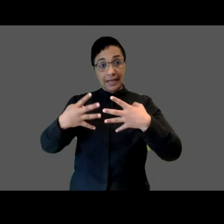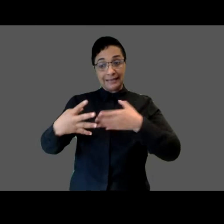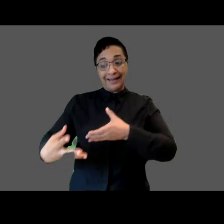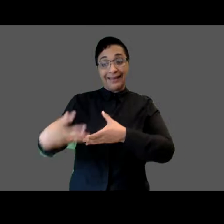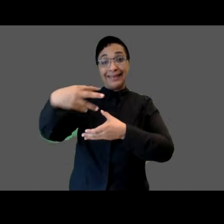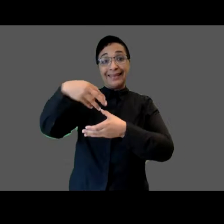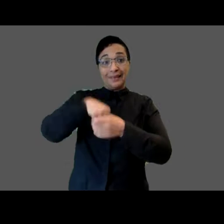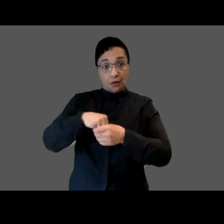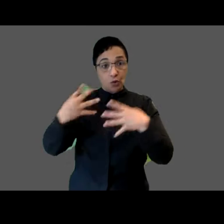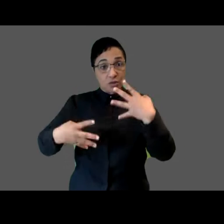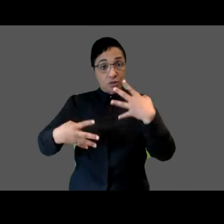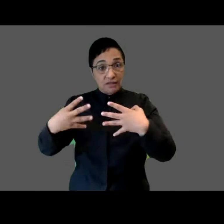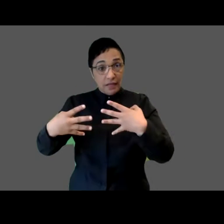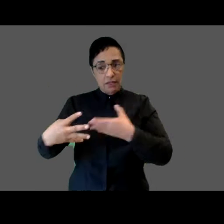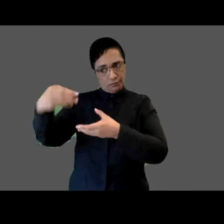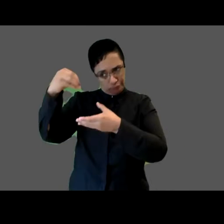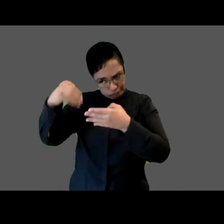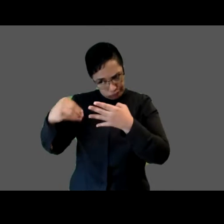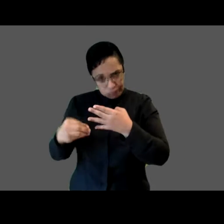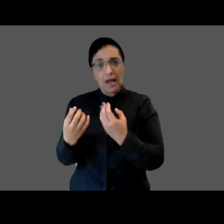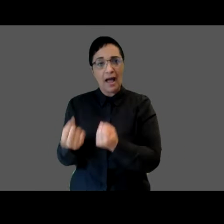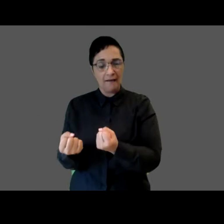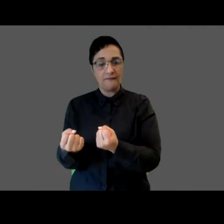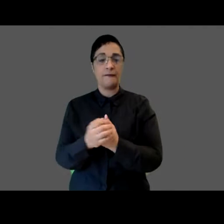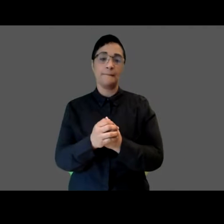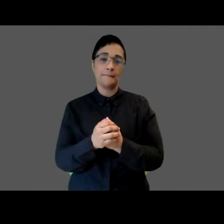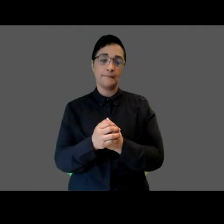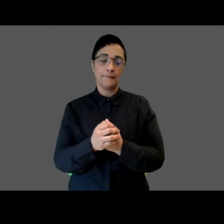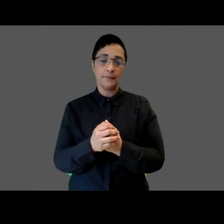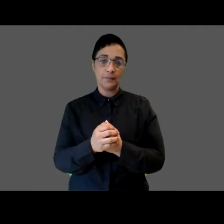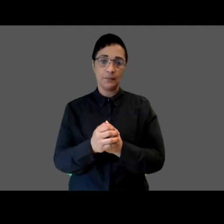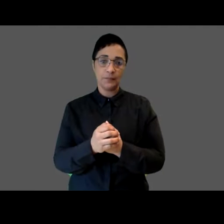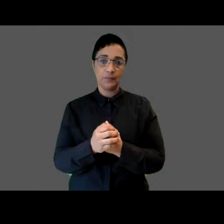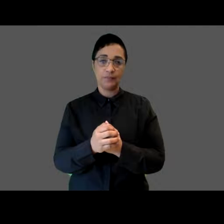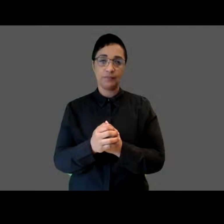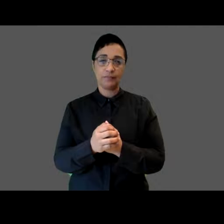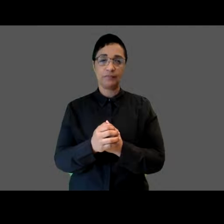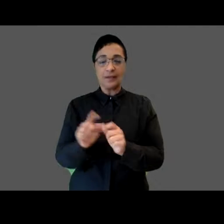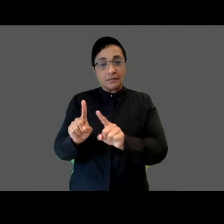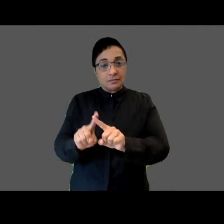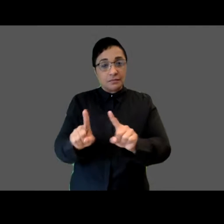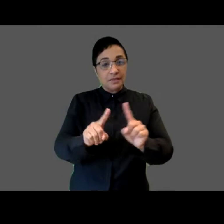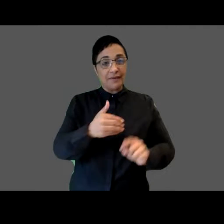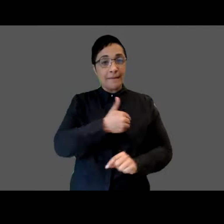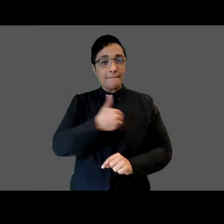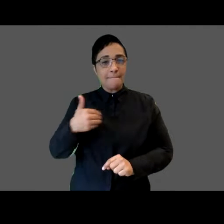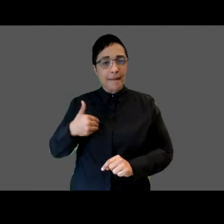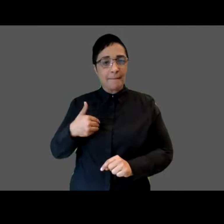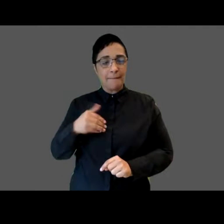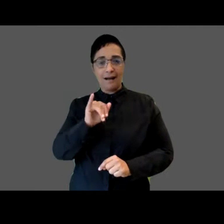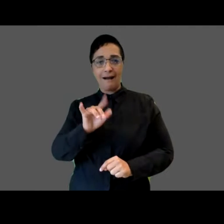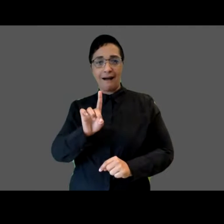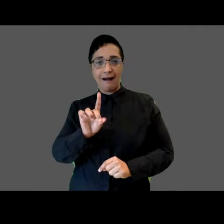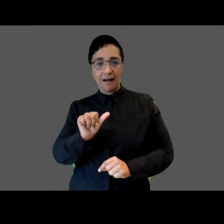Clearly, a lot of more members in IDA and other organizations with visual disabilities